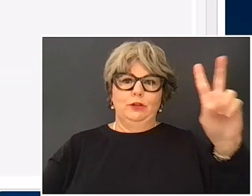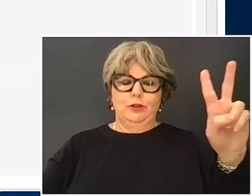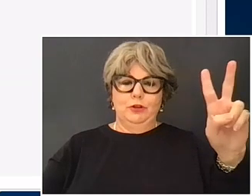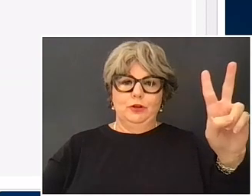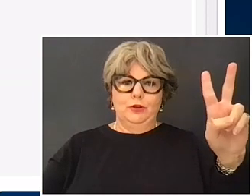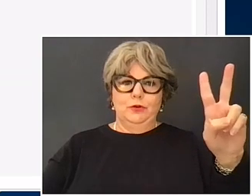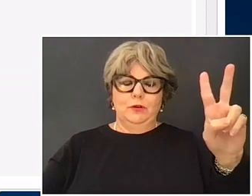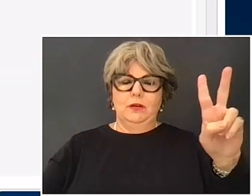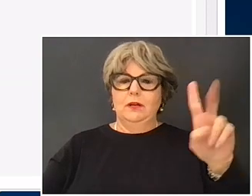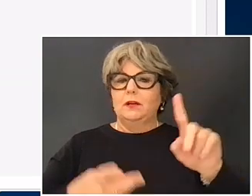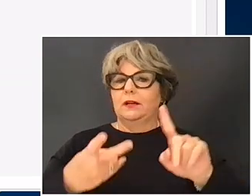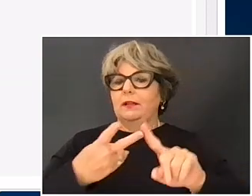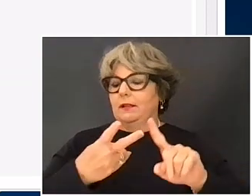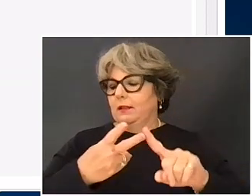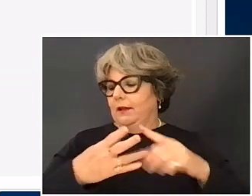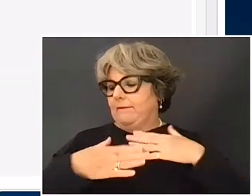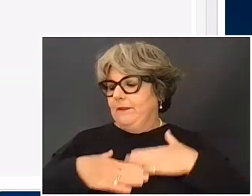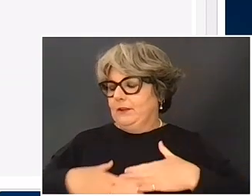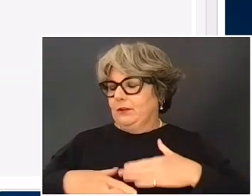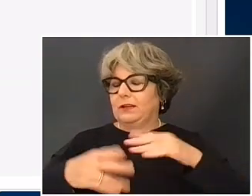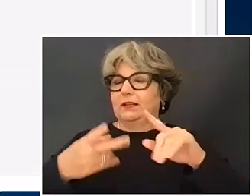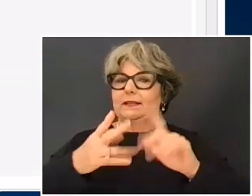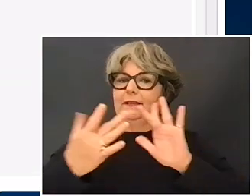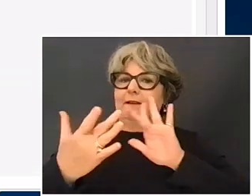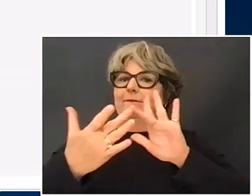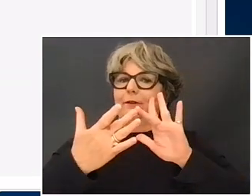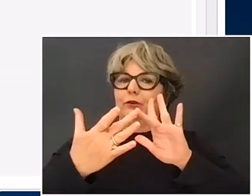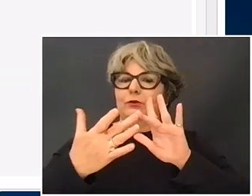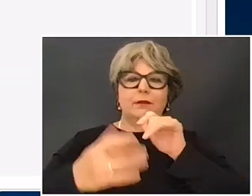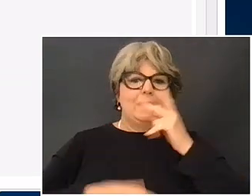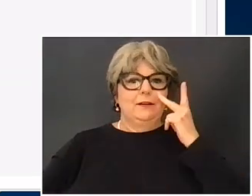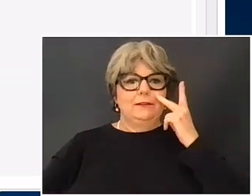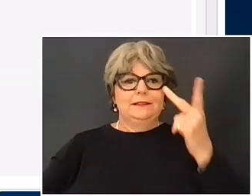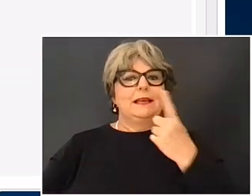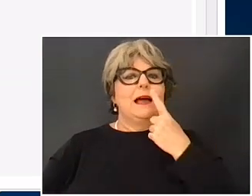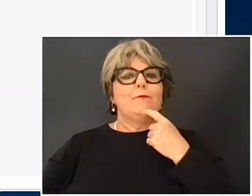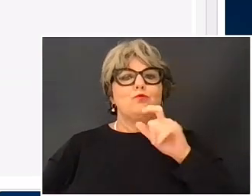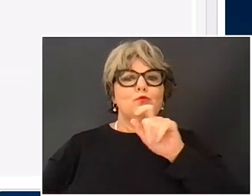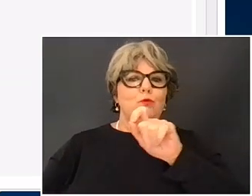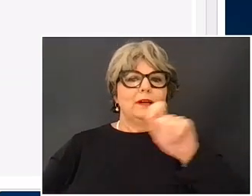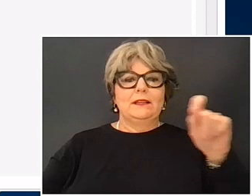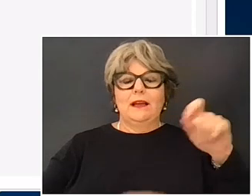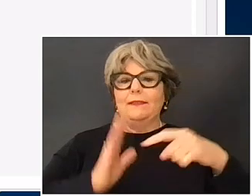location, and I see the virtual location language, but I don't actually see a red line that indicates that we're changing